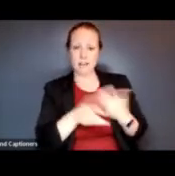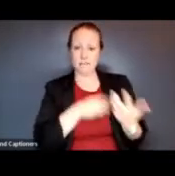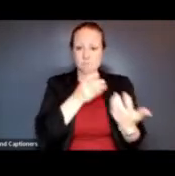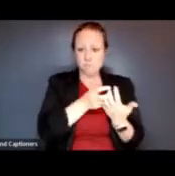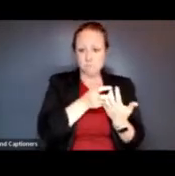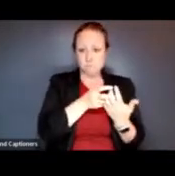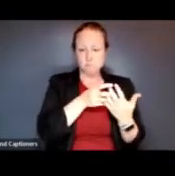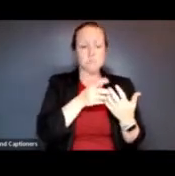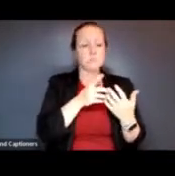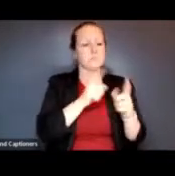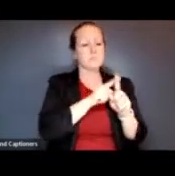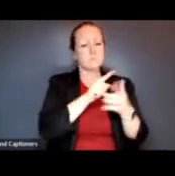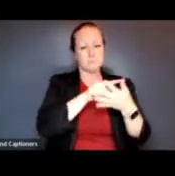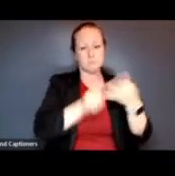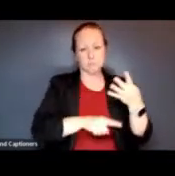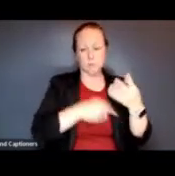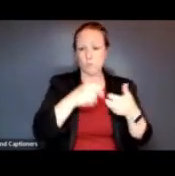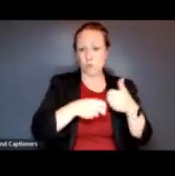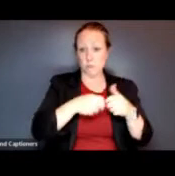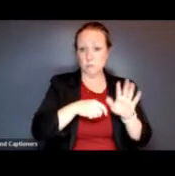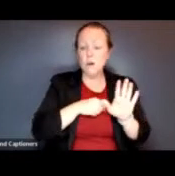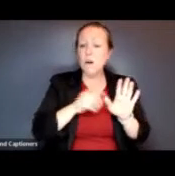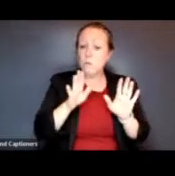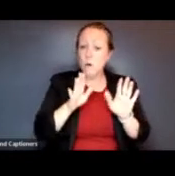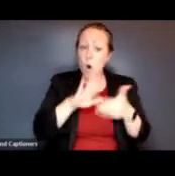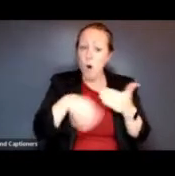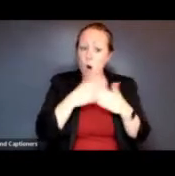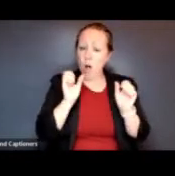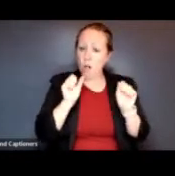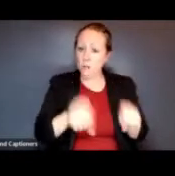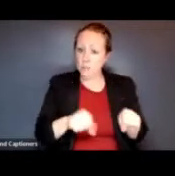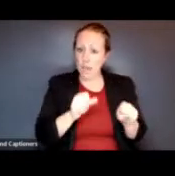over these are all recoverable, if you know they're there and can make simple accommodations